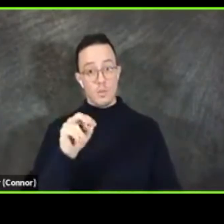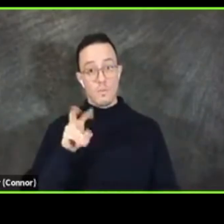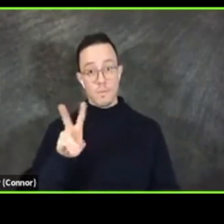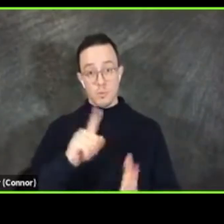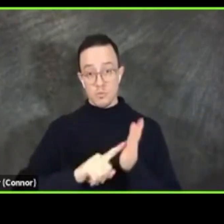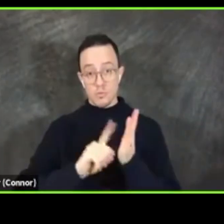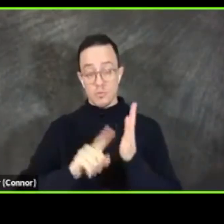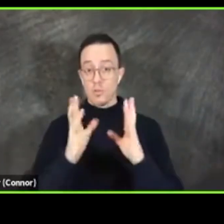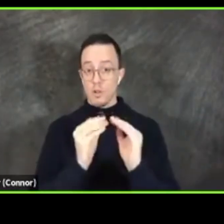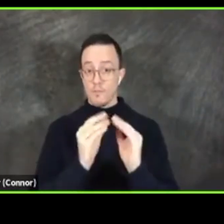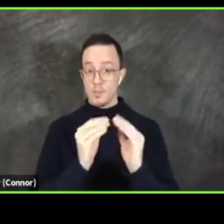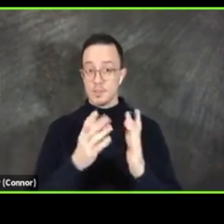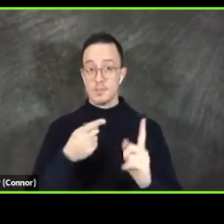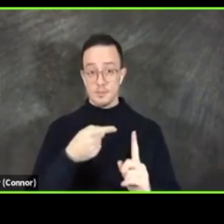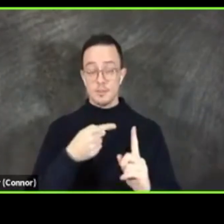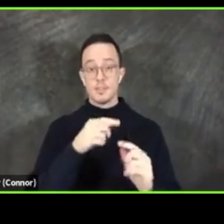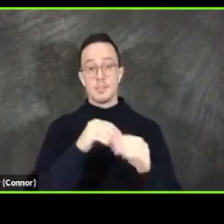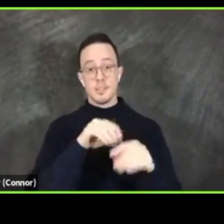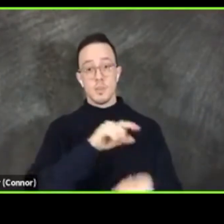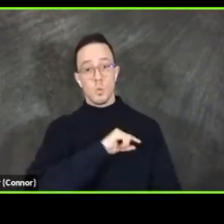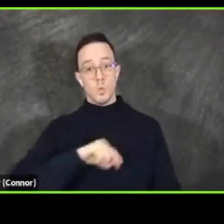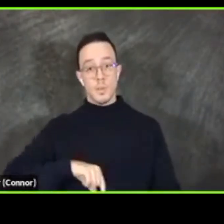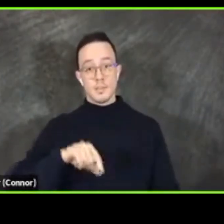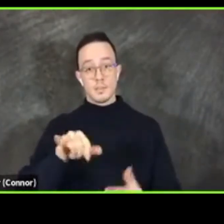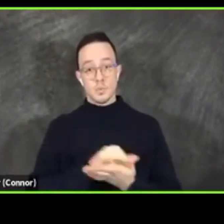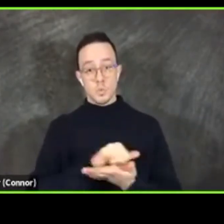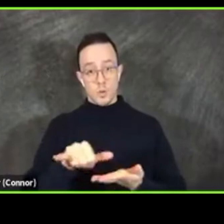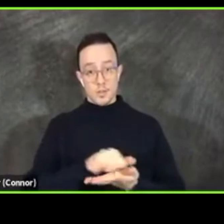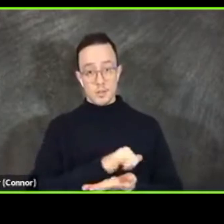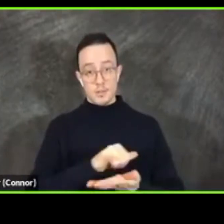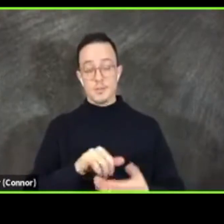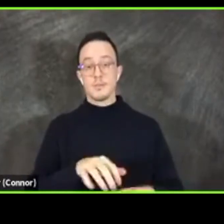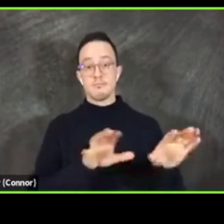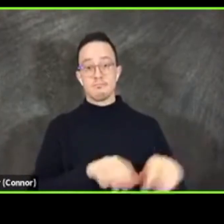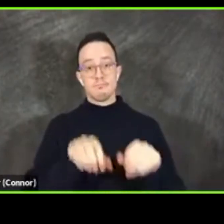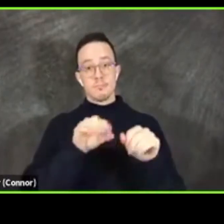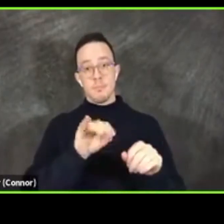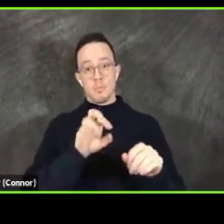RIOULT DANCE CENTER IN QUEENS, CO-CURATED BY BRIAN TATE; THE COLLECTION OF SURVEY DATA;